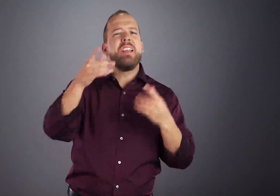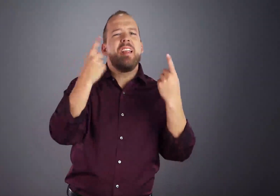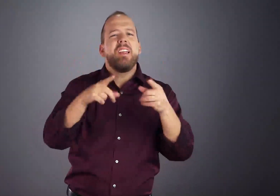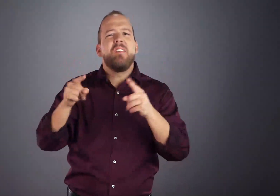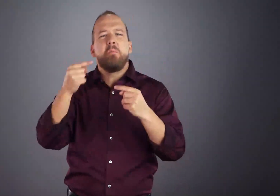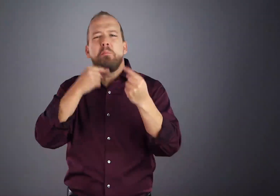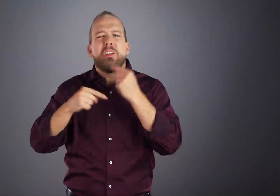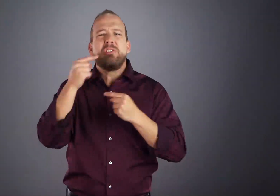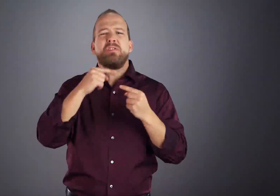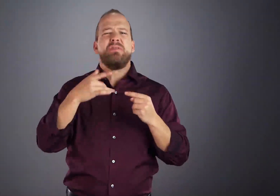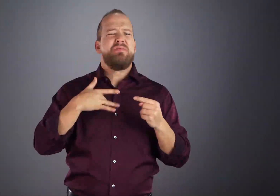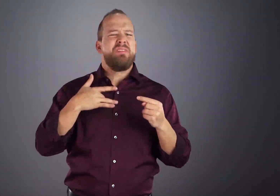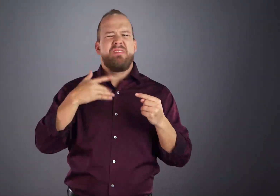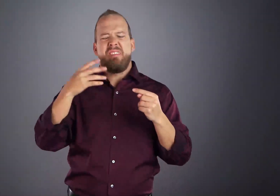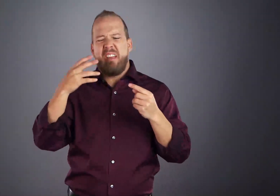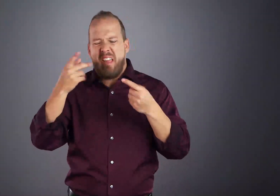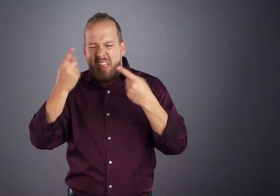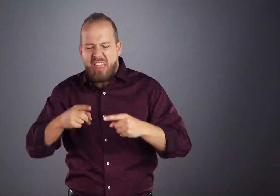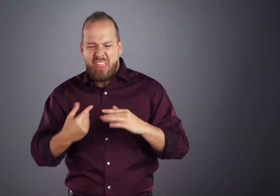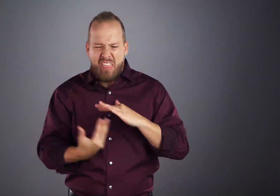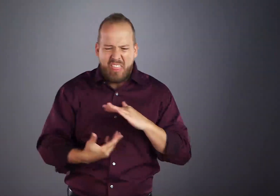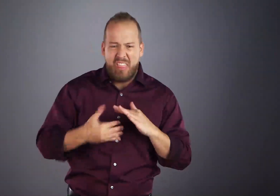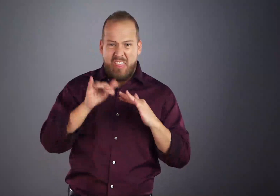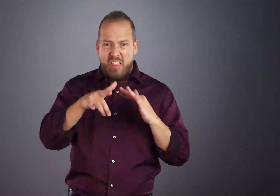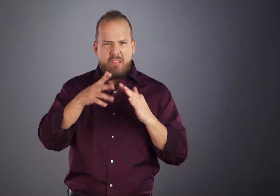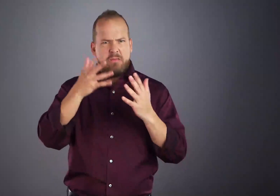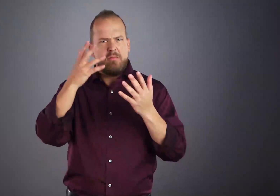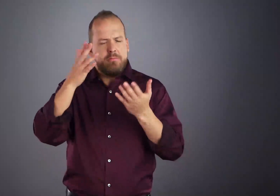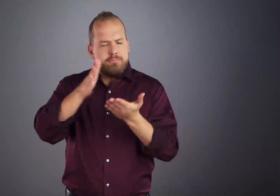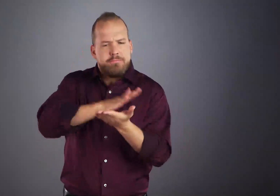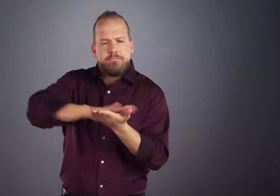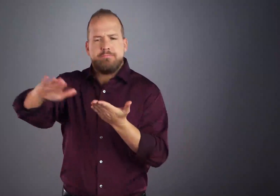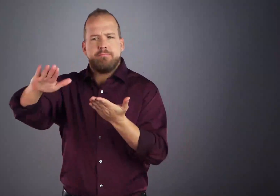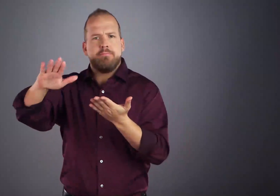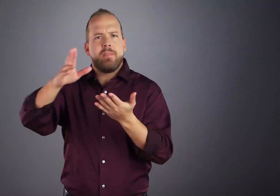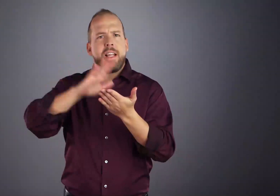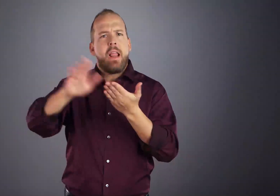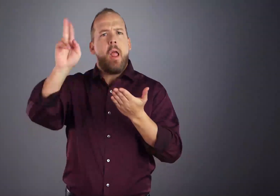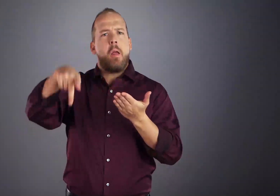have seen the most impossible domestic situations righted;